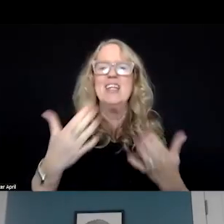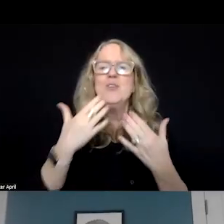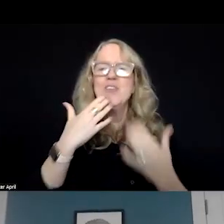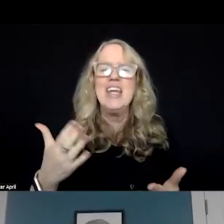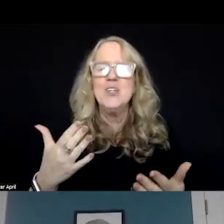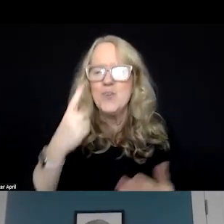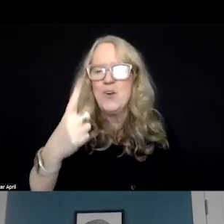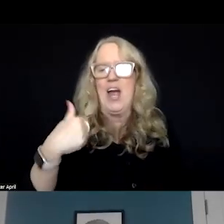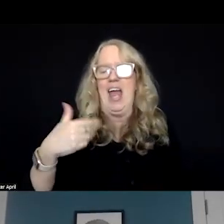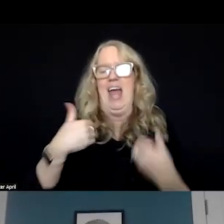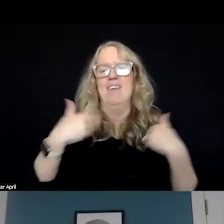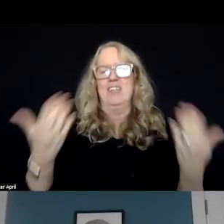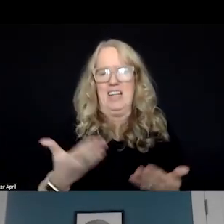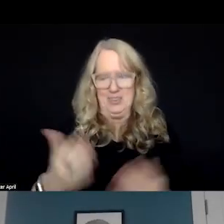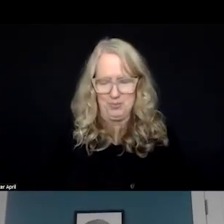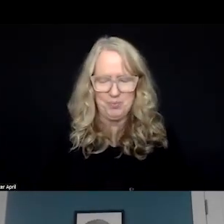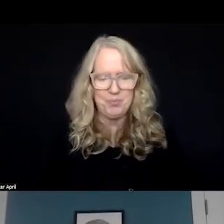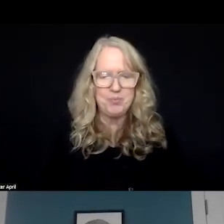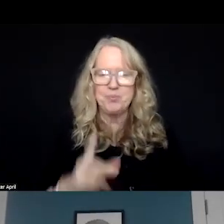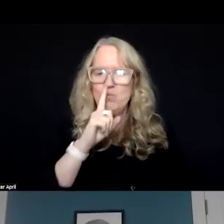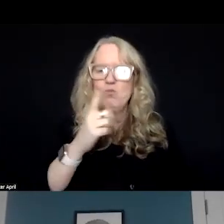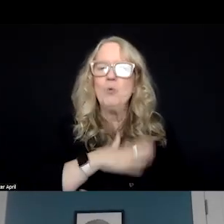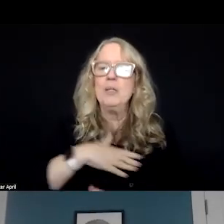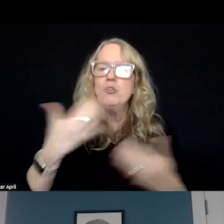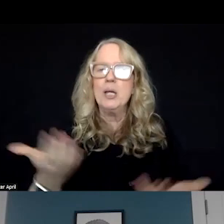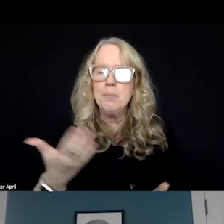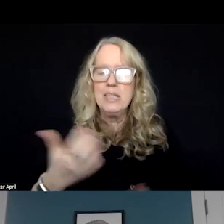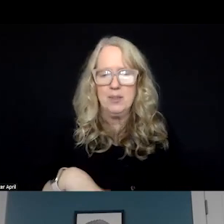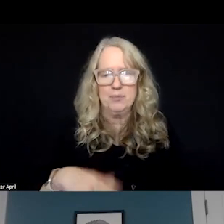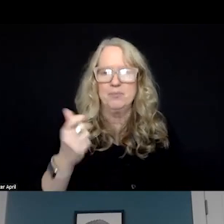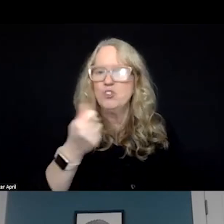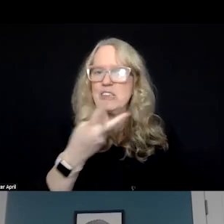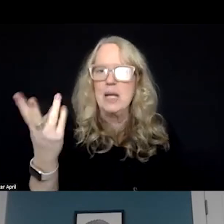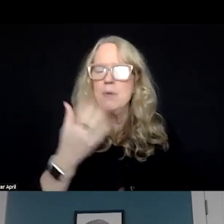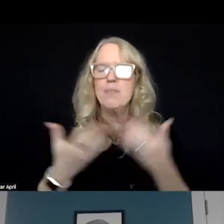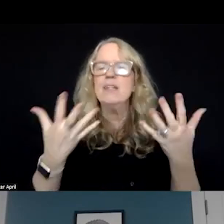US. I WANT TO TALK A LITTLE BIT ABOUT